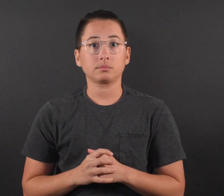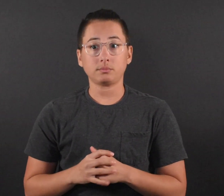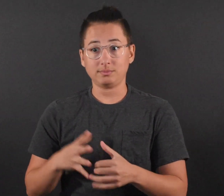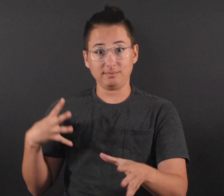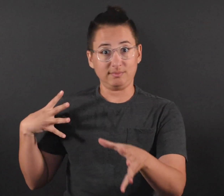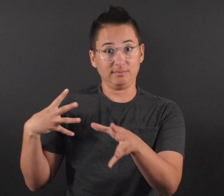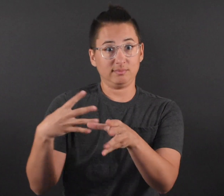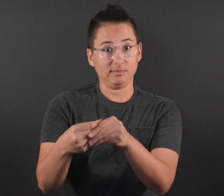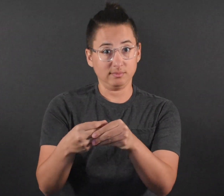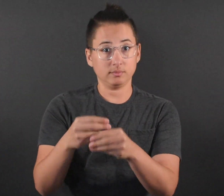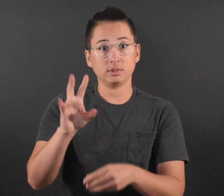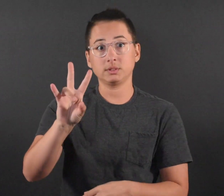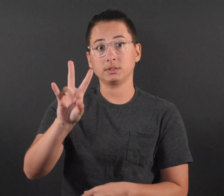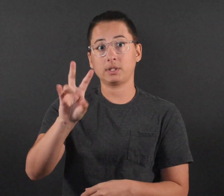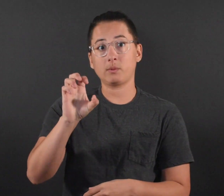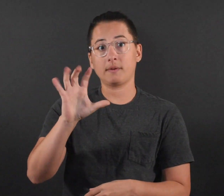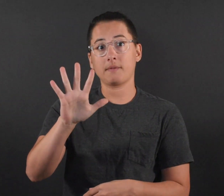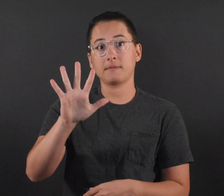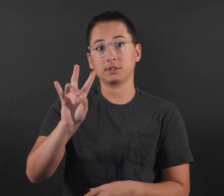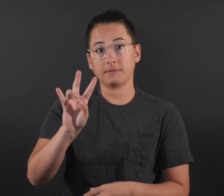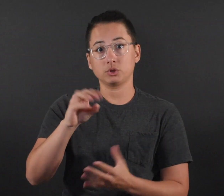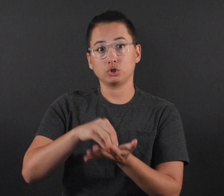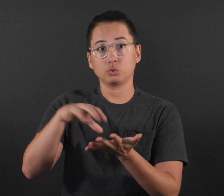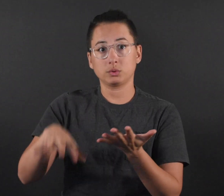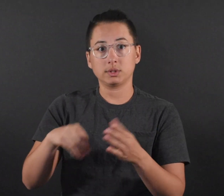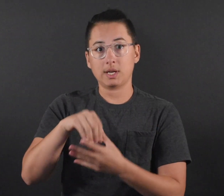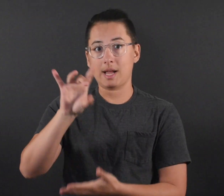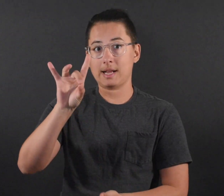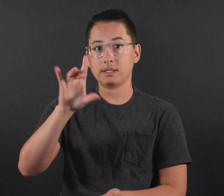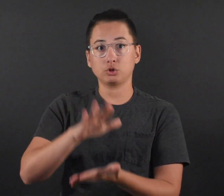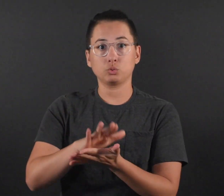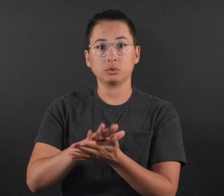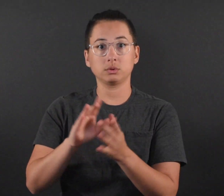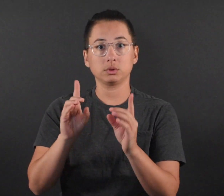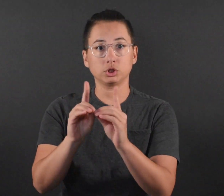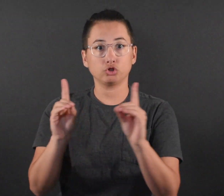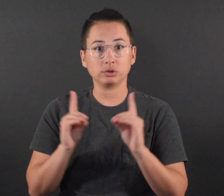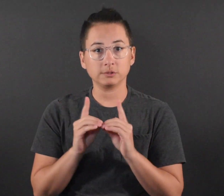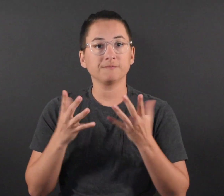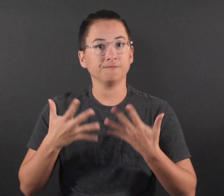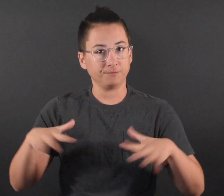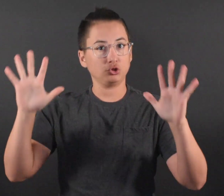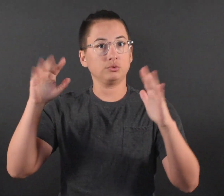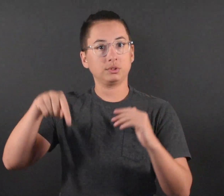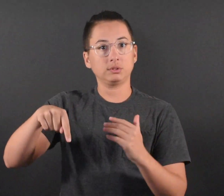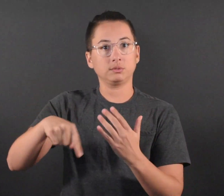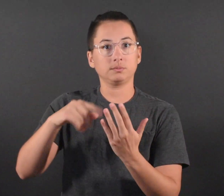To date, 757 students in eight school districts have completed Kognito Friend2Friend.